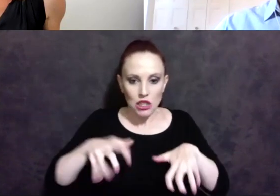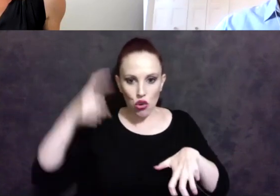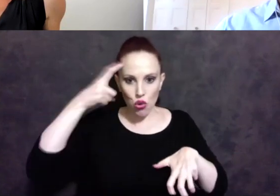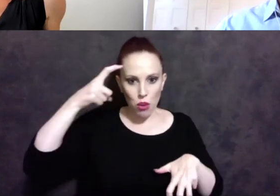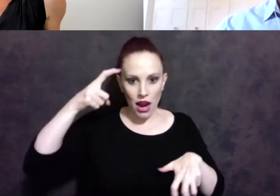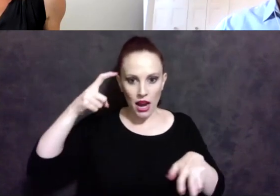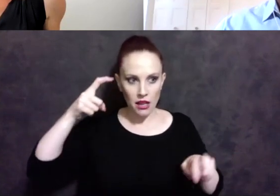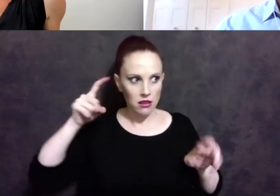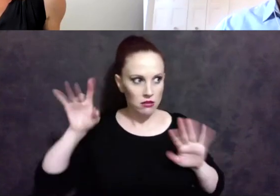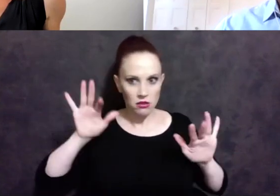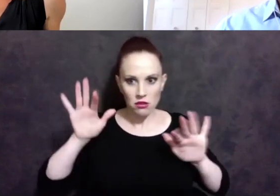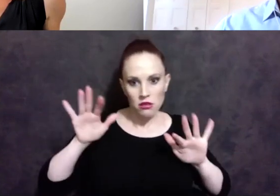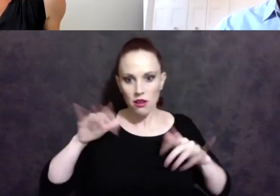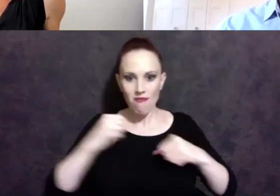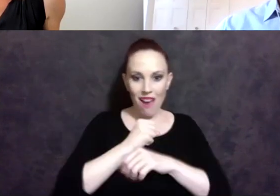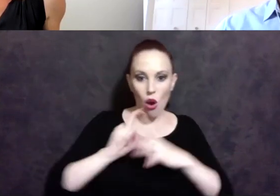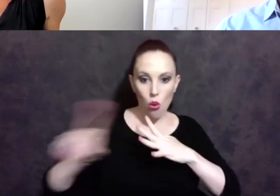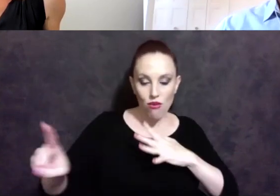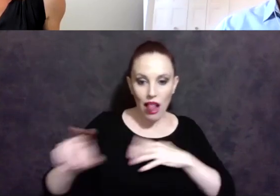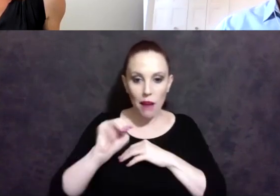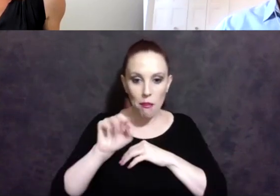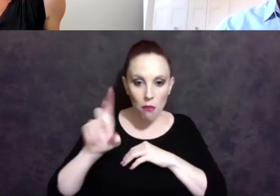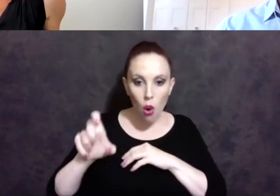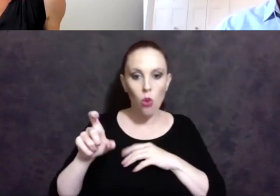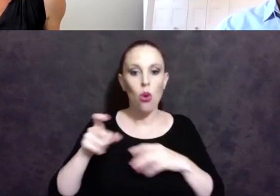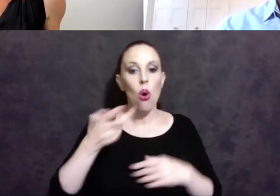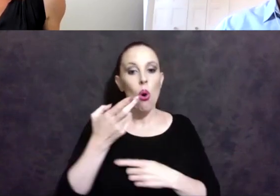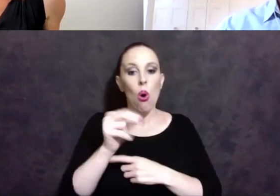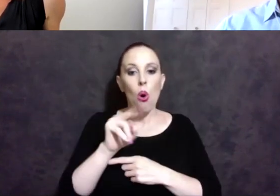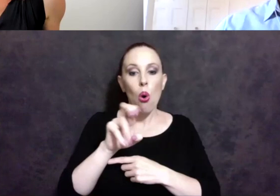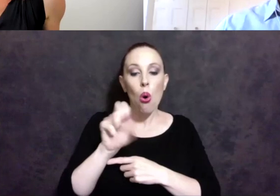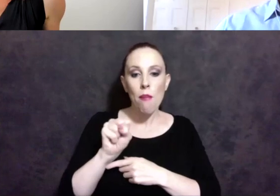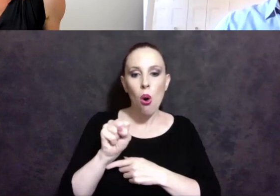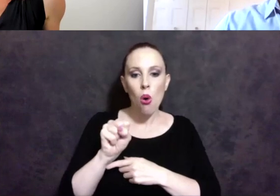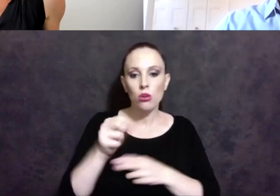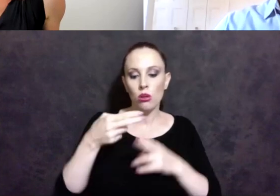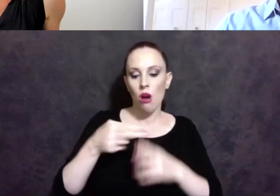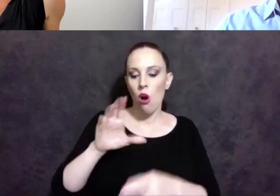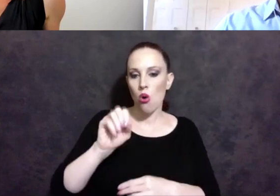the fight or flight mode, and you start releasing hormones and cortisol and you are not present